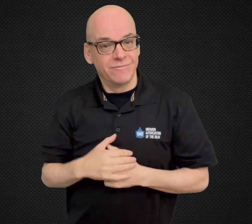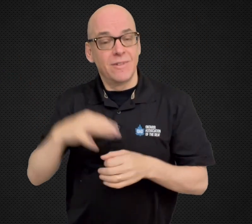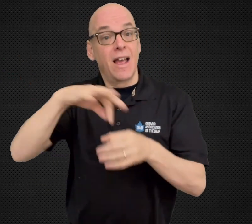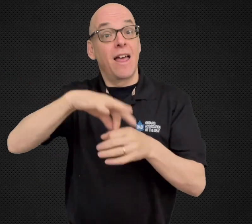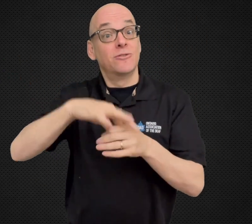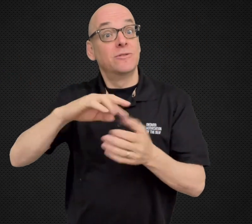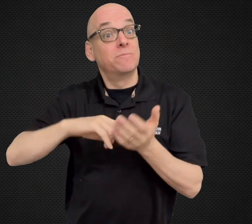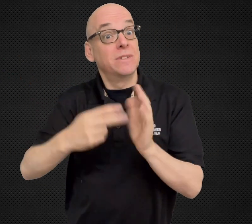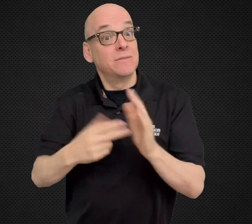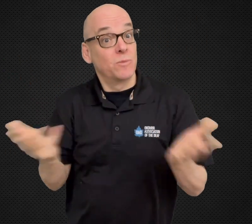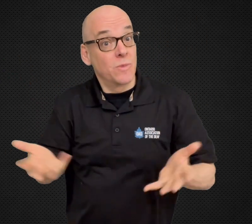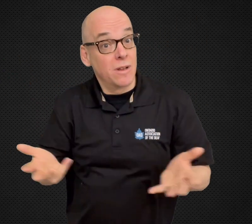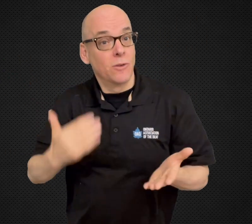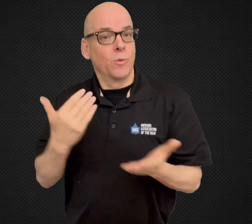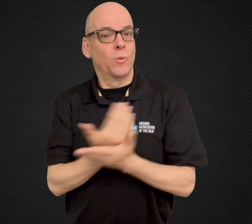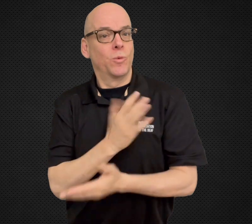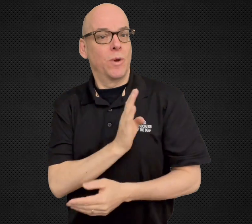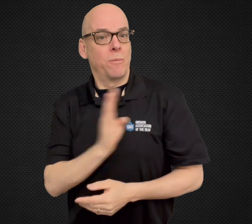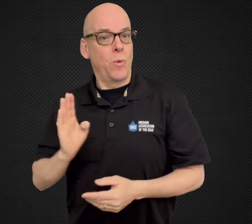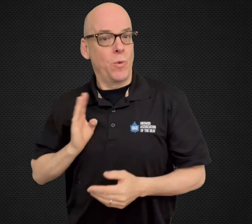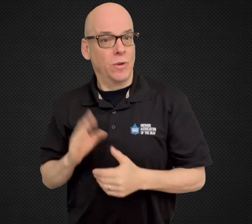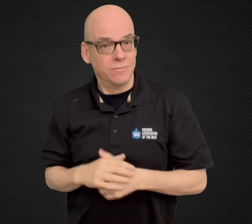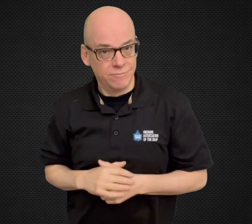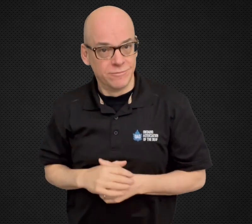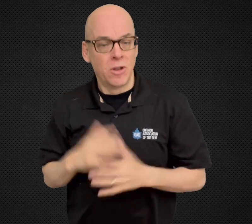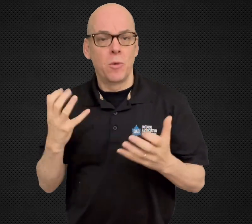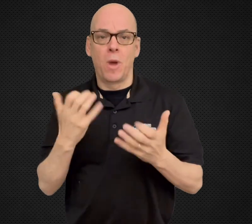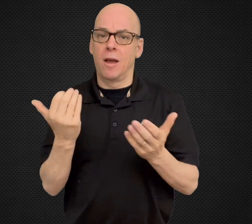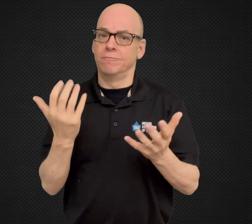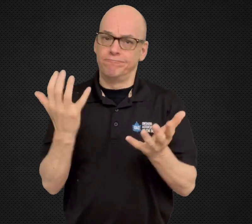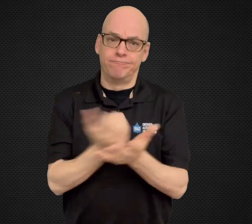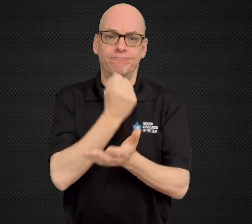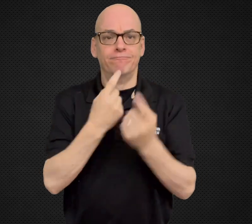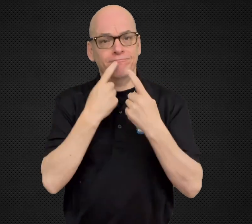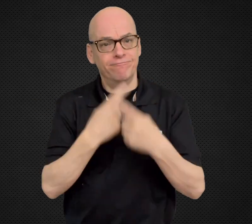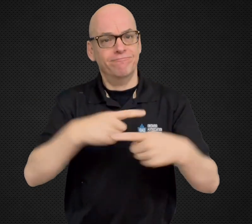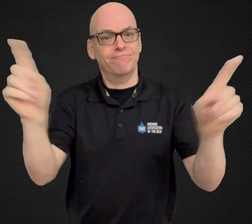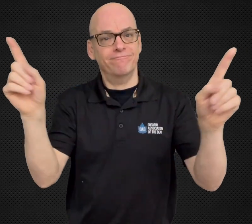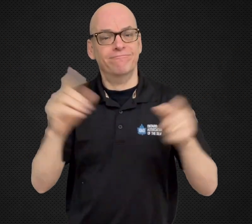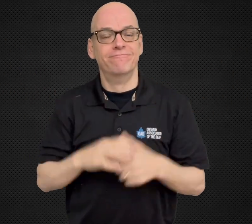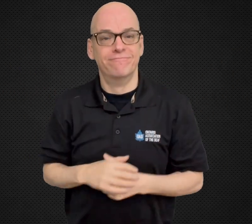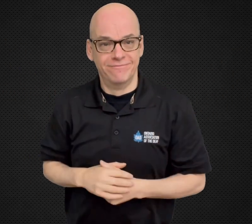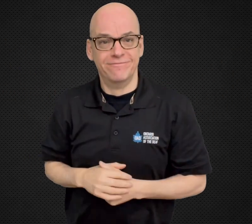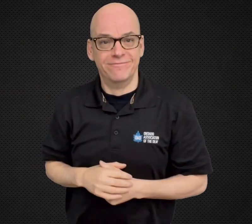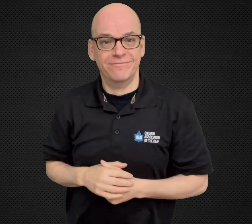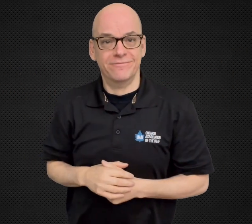An election means there are new board members. I want to grab the opportunity to announce 2021-2023 Board Members.